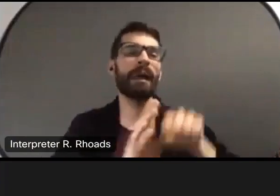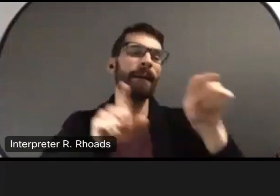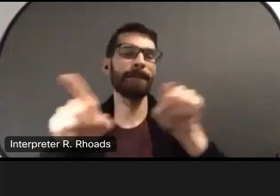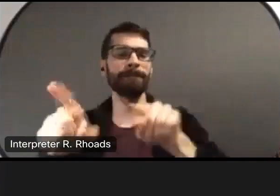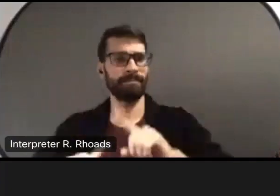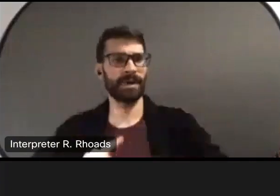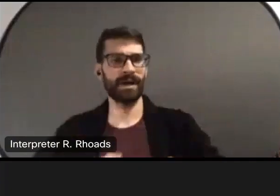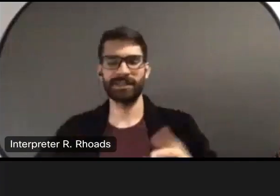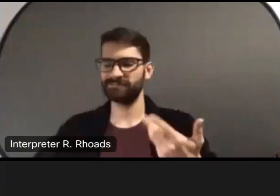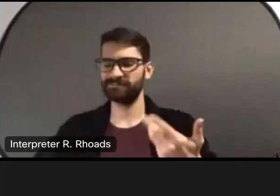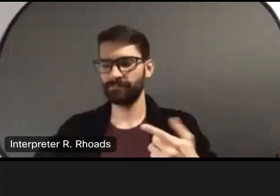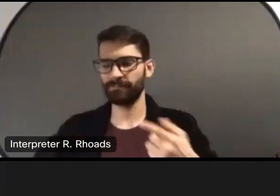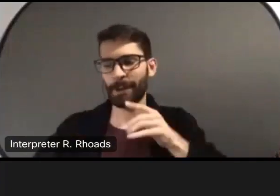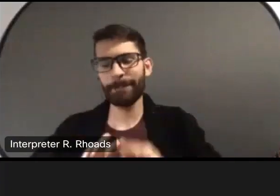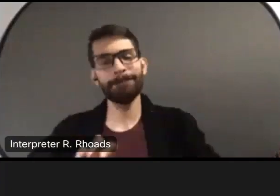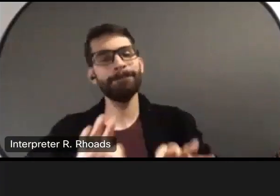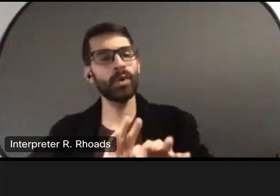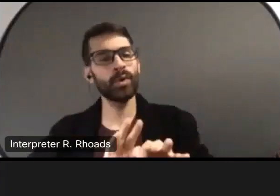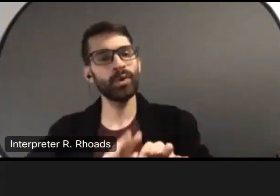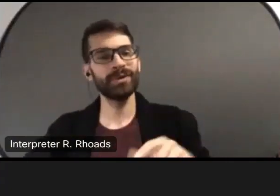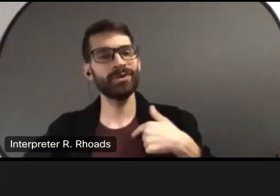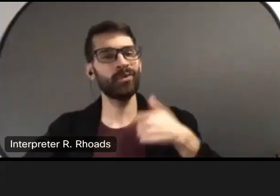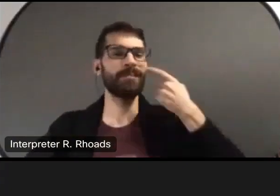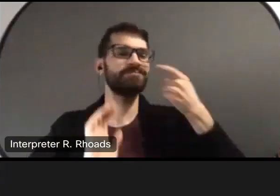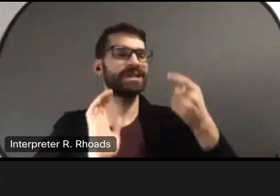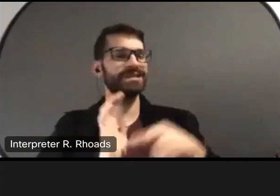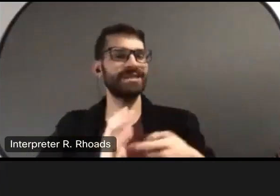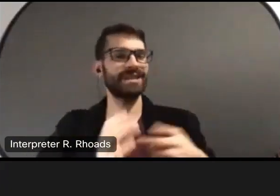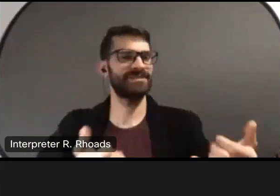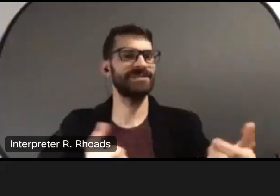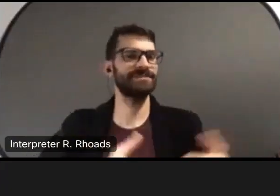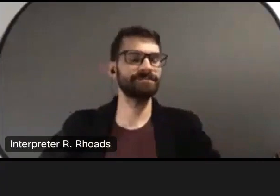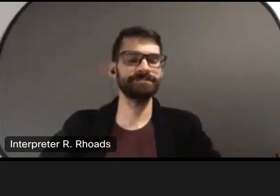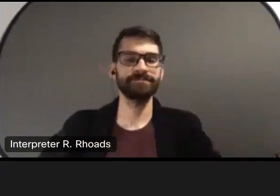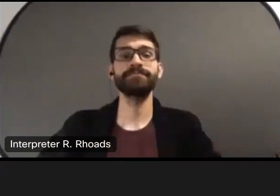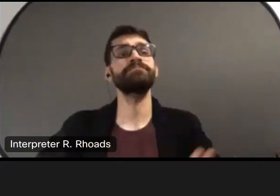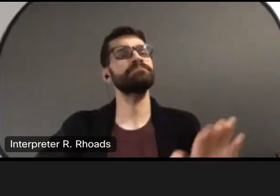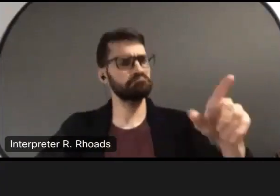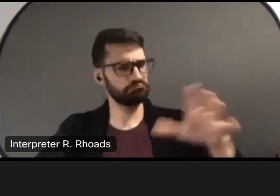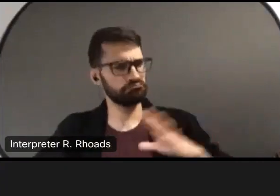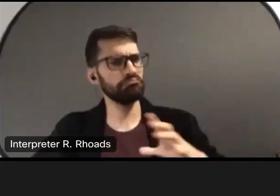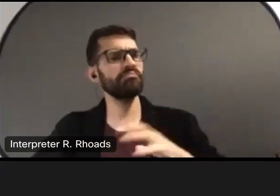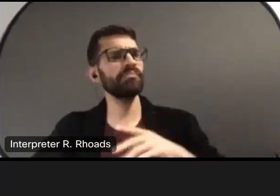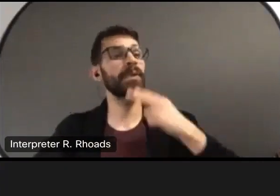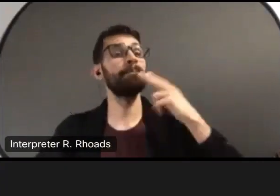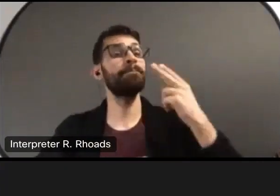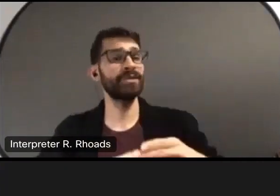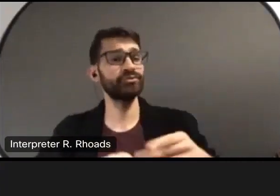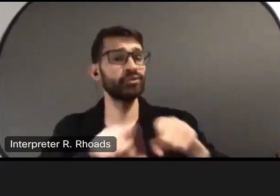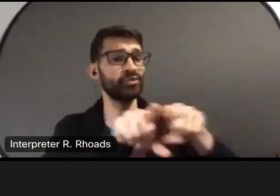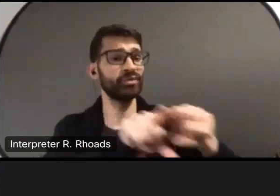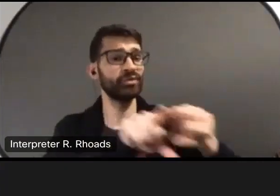a higher value in this instance. (Boese) Well, and I'll follow that up too by saying no Commission or